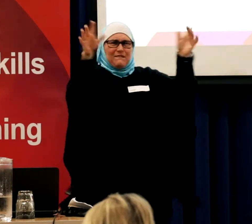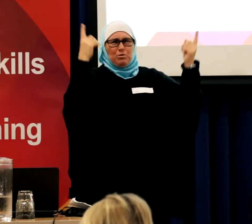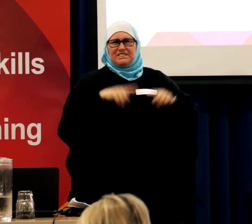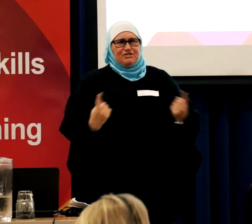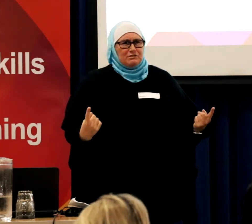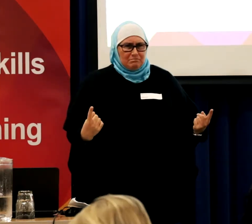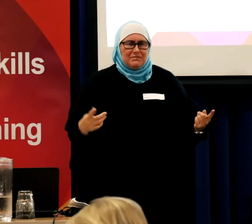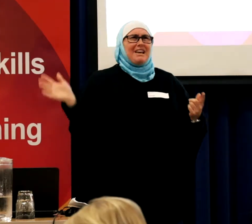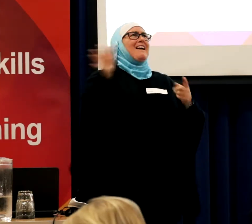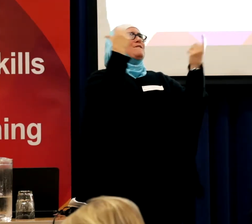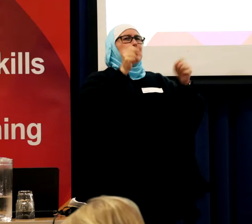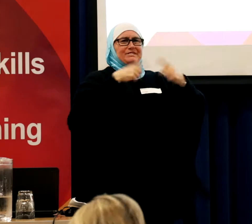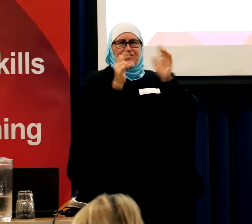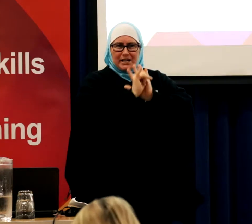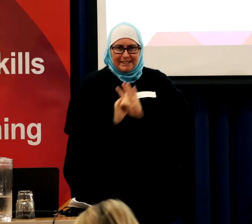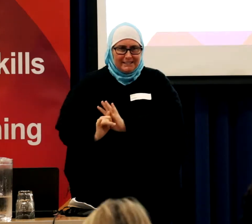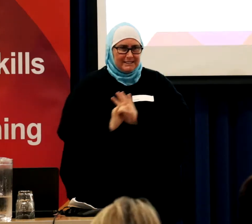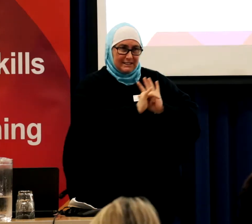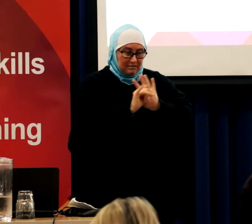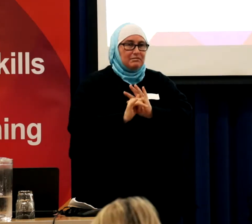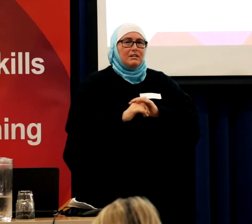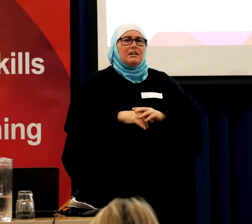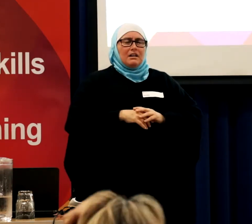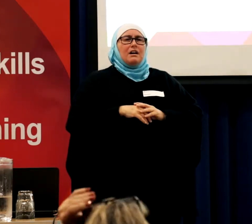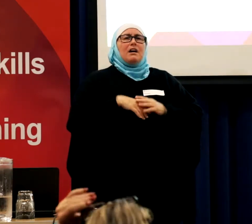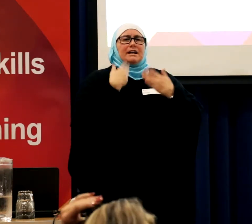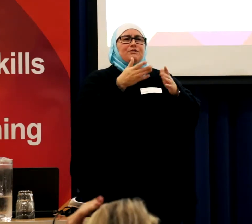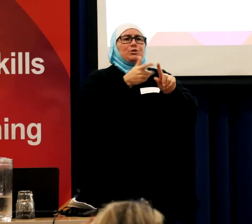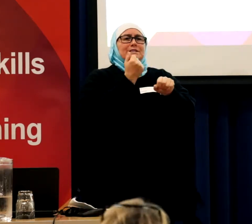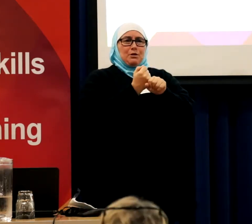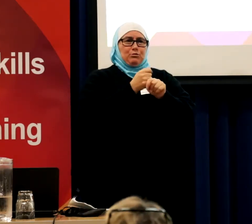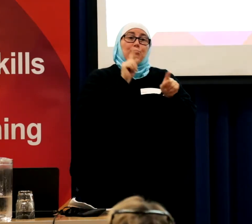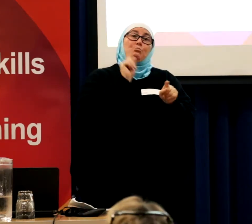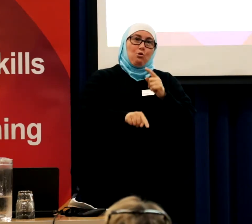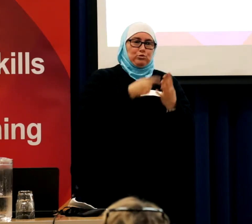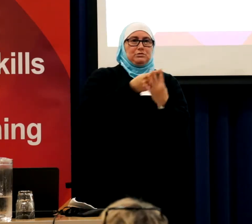both the Deaf and the Hearing world, and everyone’s different. Everyone’s got a different identity.